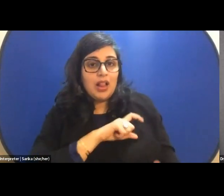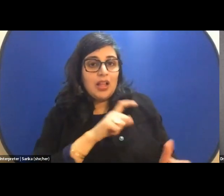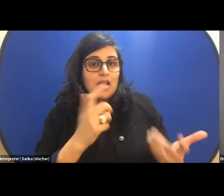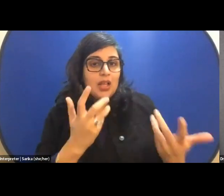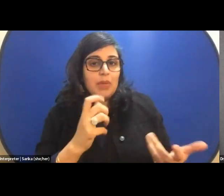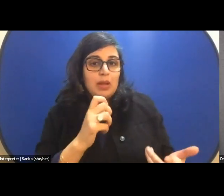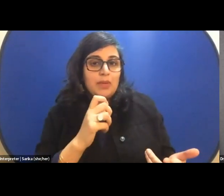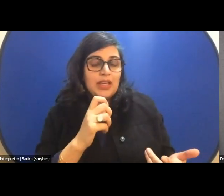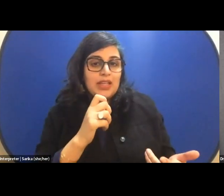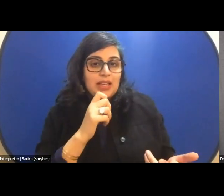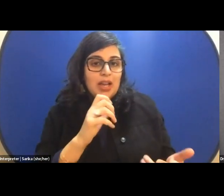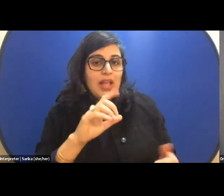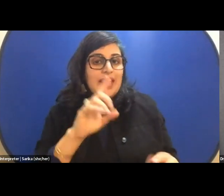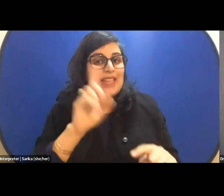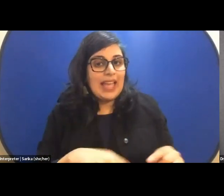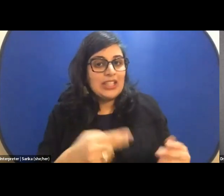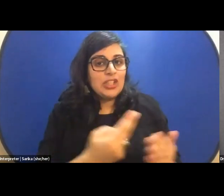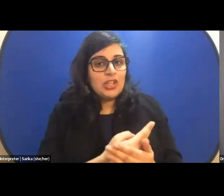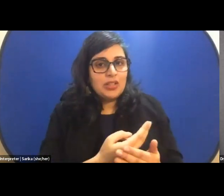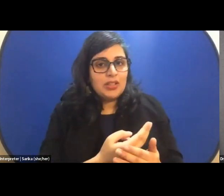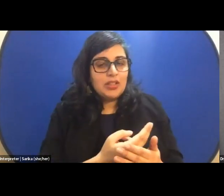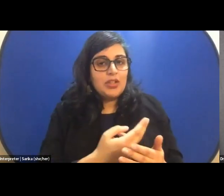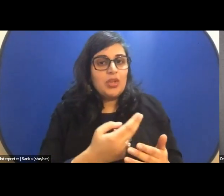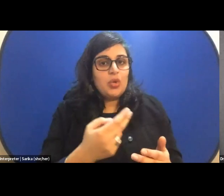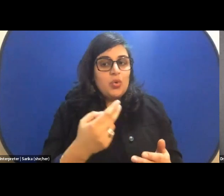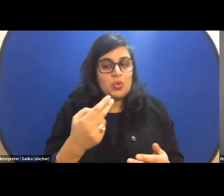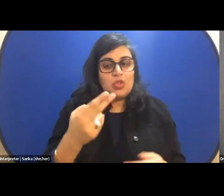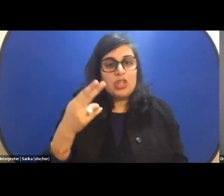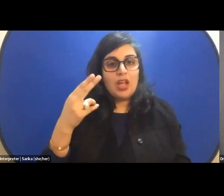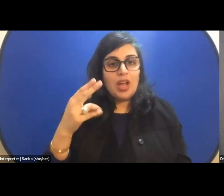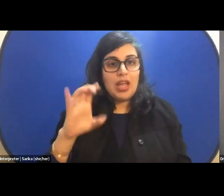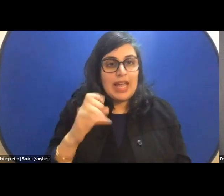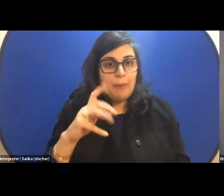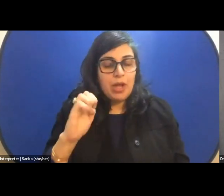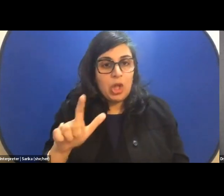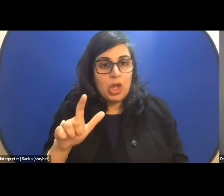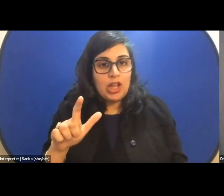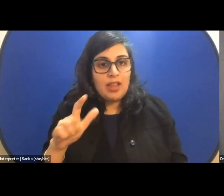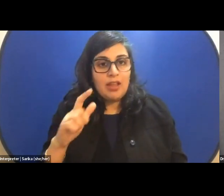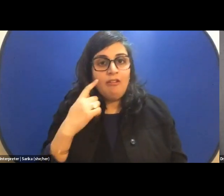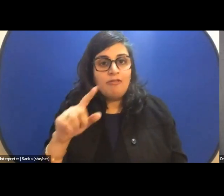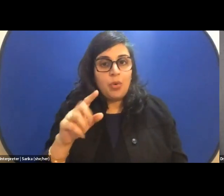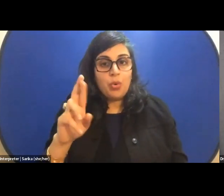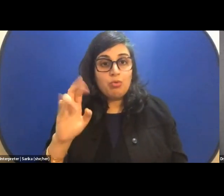KC's point, it -- what this amendment would include would say a law enforcement agent may not